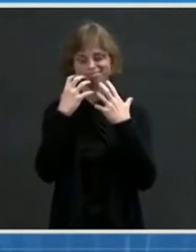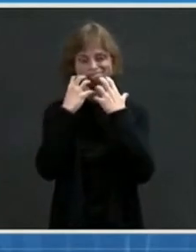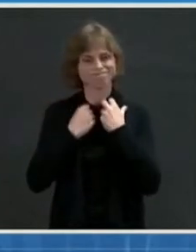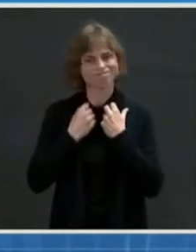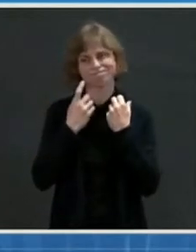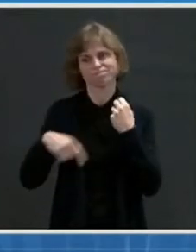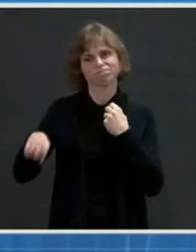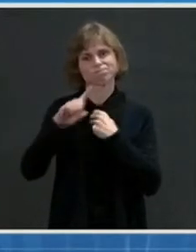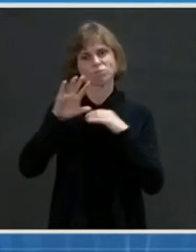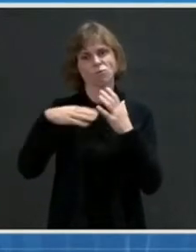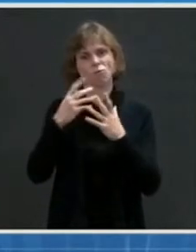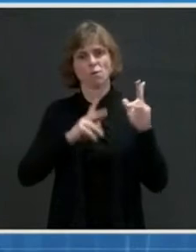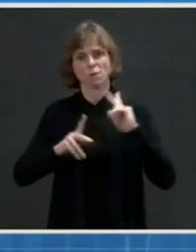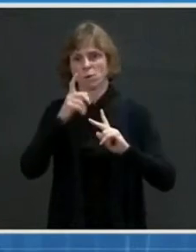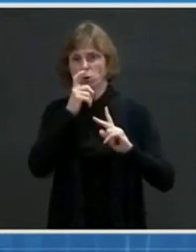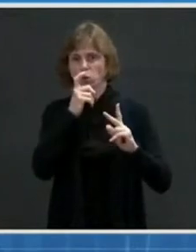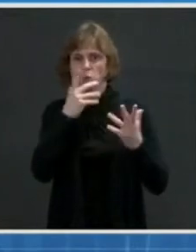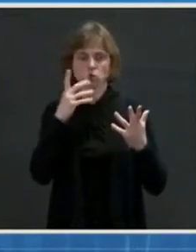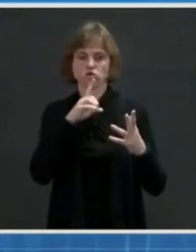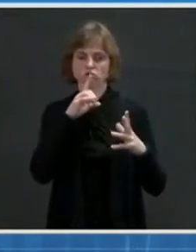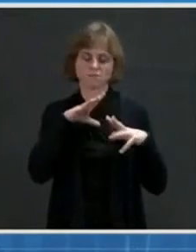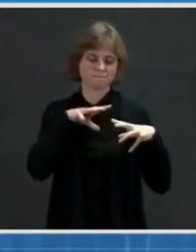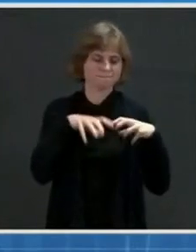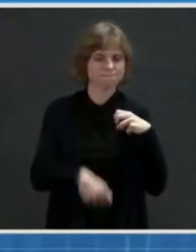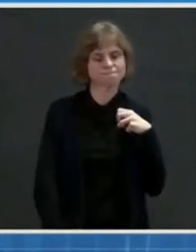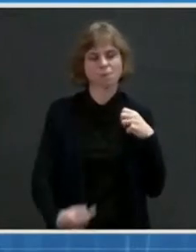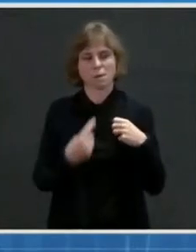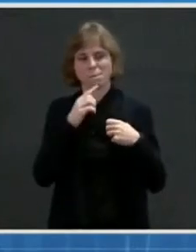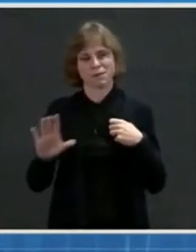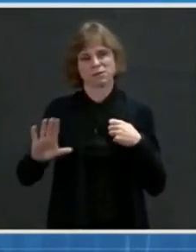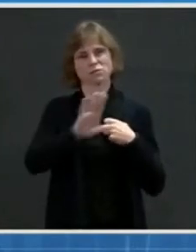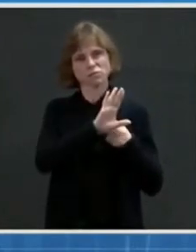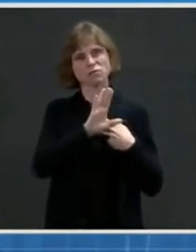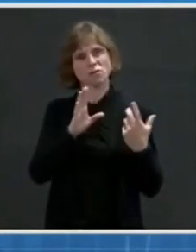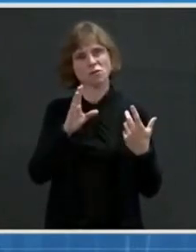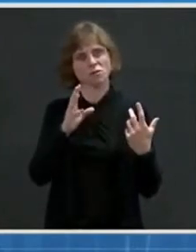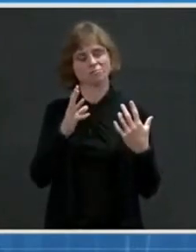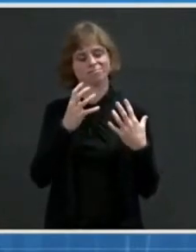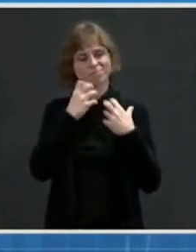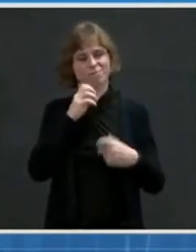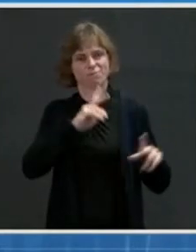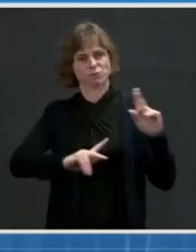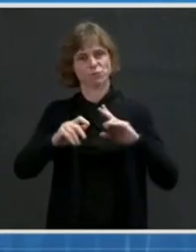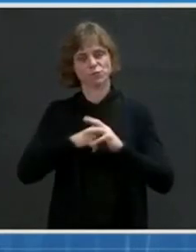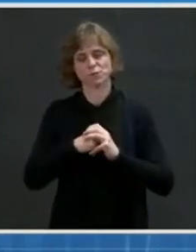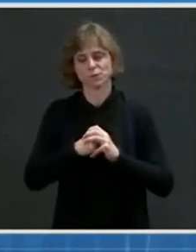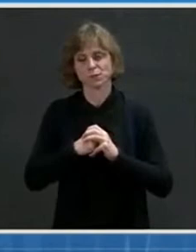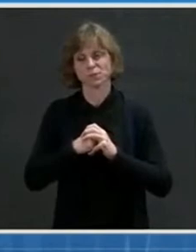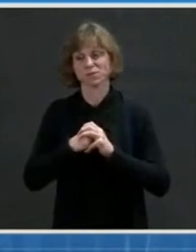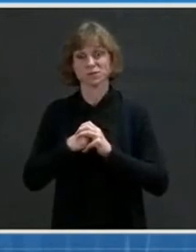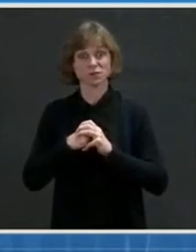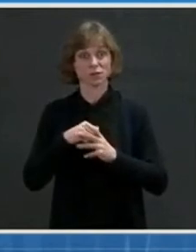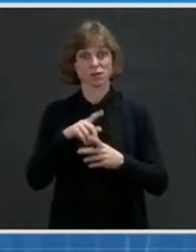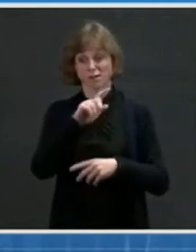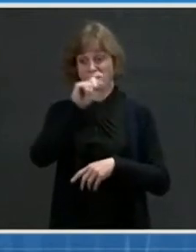THOSE WHO ARE GRIEVING LOVED ONES, WHO ARE SO DEEPLY MISSED.